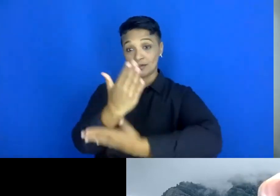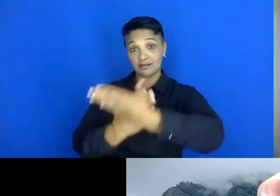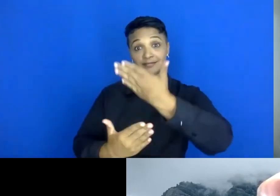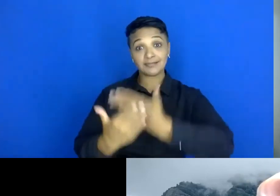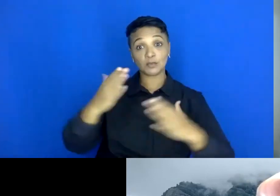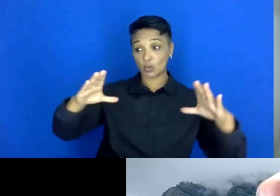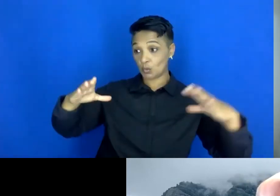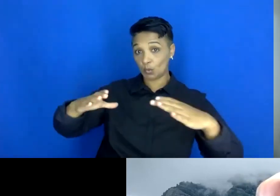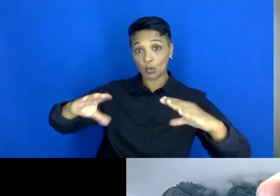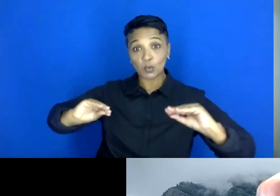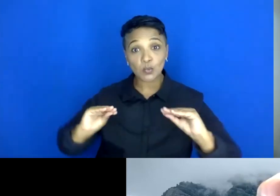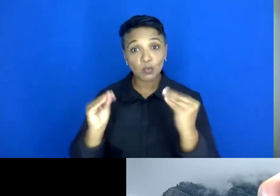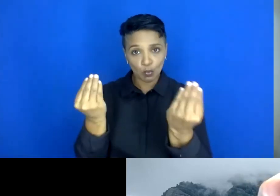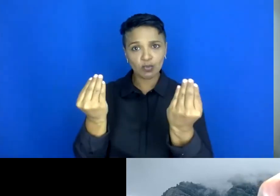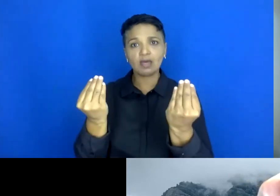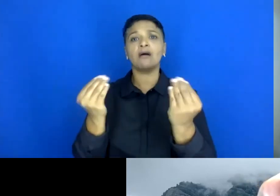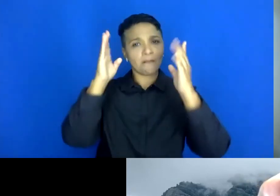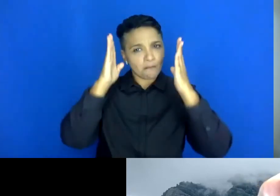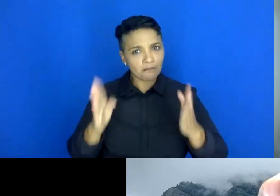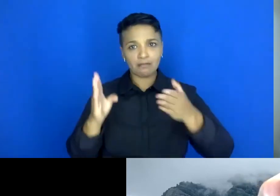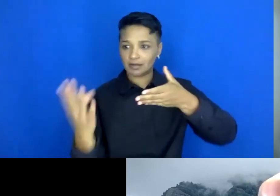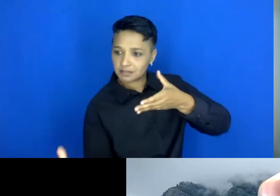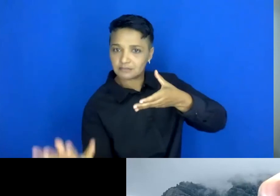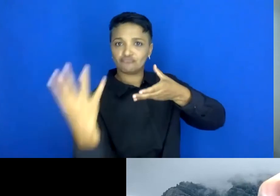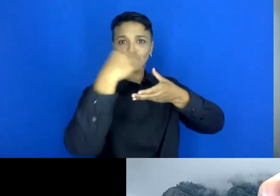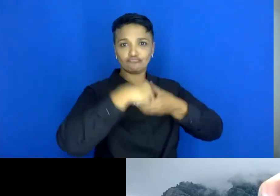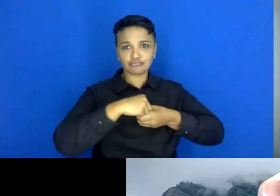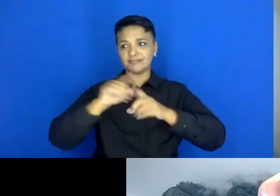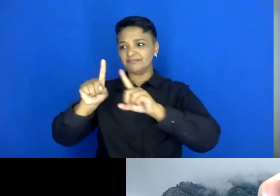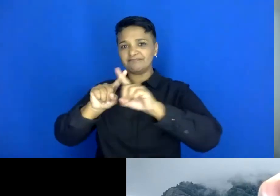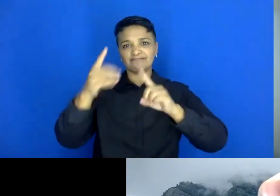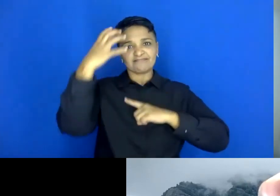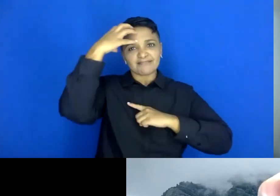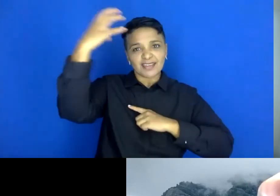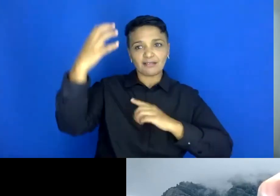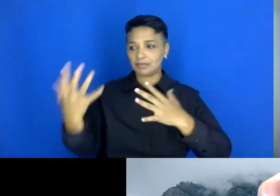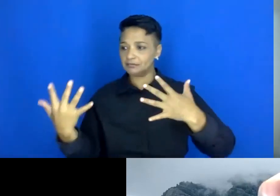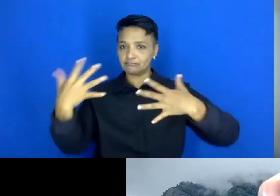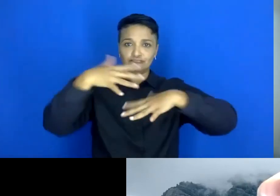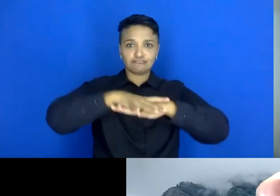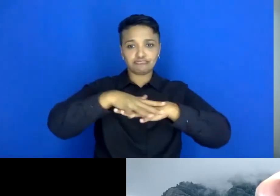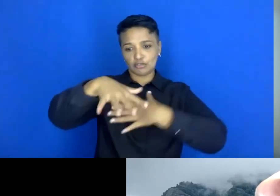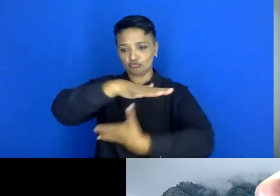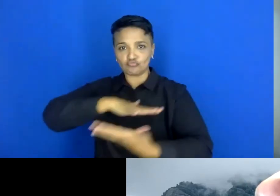part of the un uh intergovernmental process is also essential but we have a long road to travel